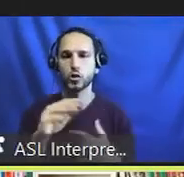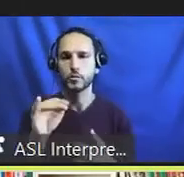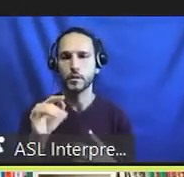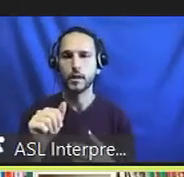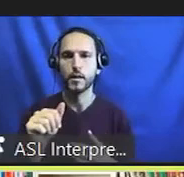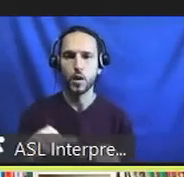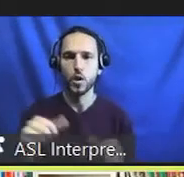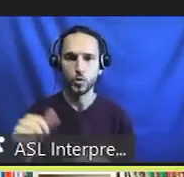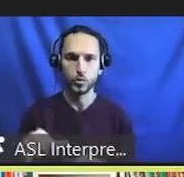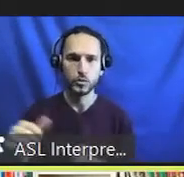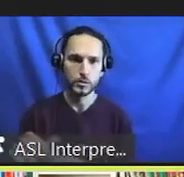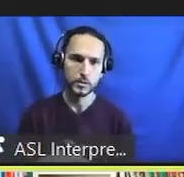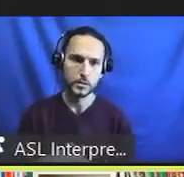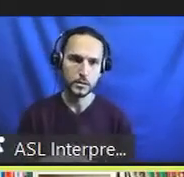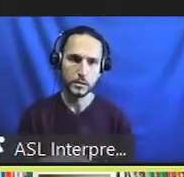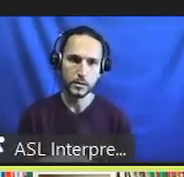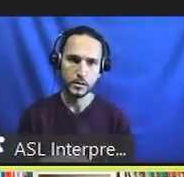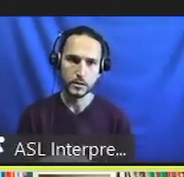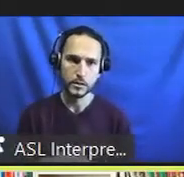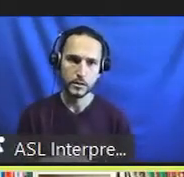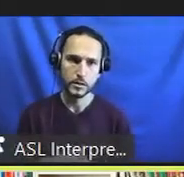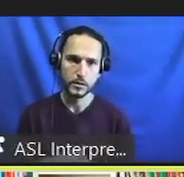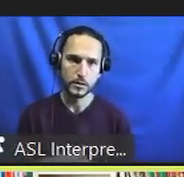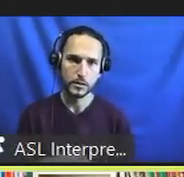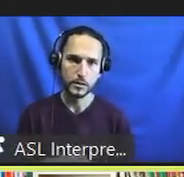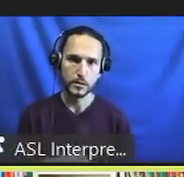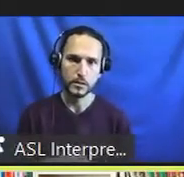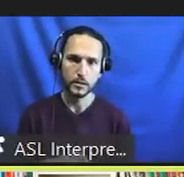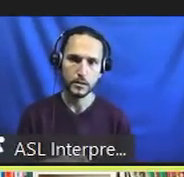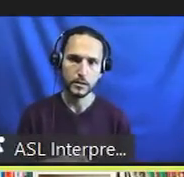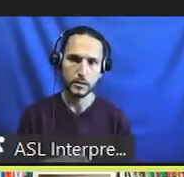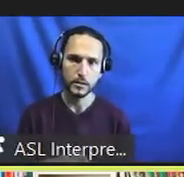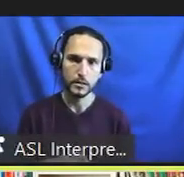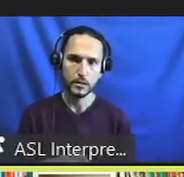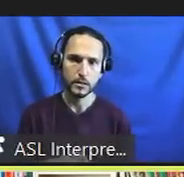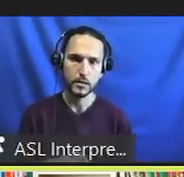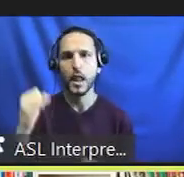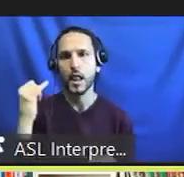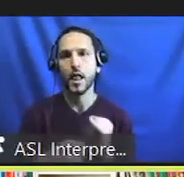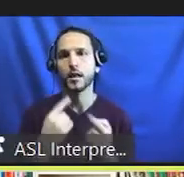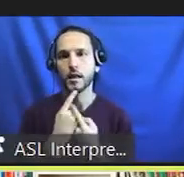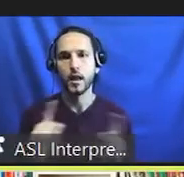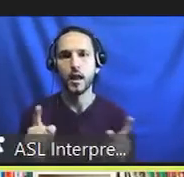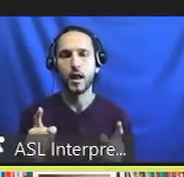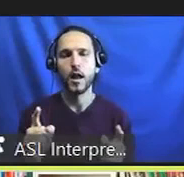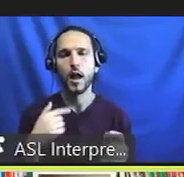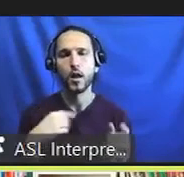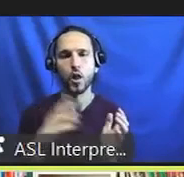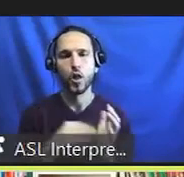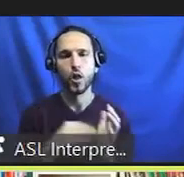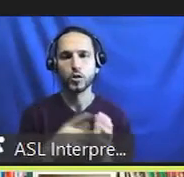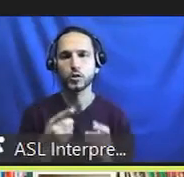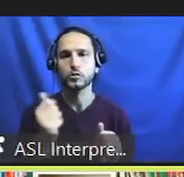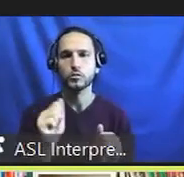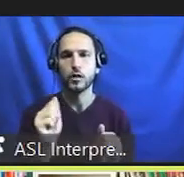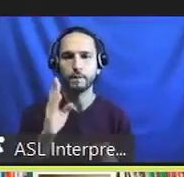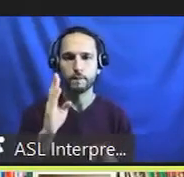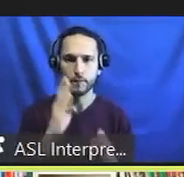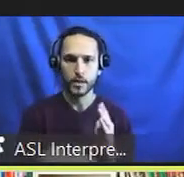And as a final kind of note, I've been taught that you should try to finish a presentation